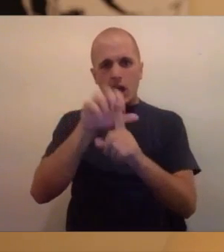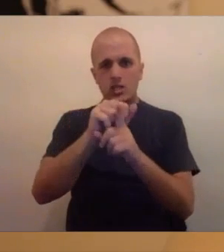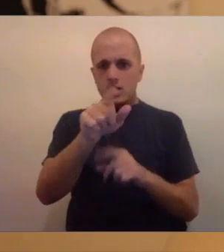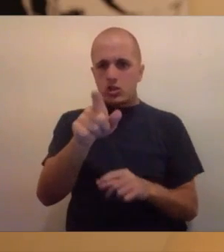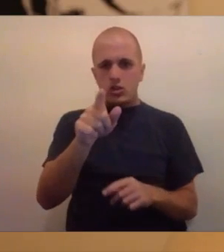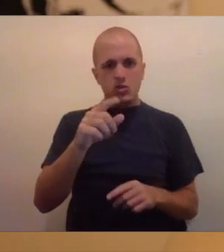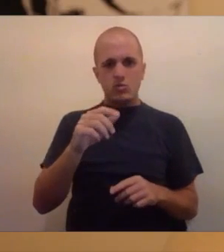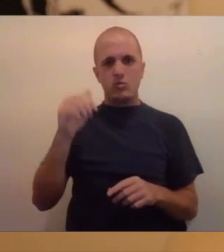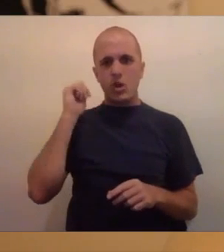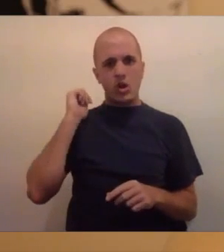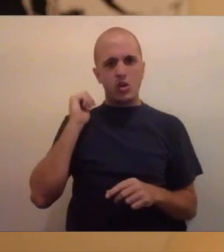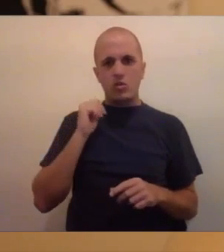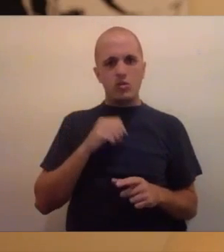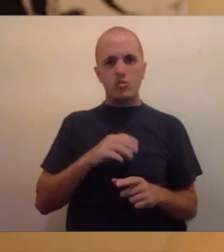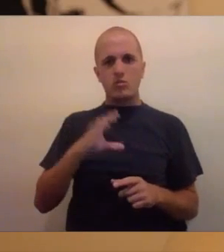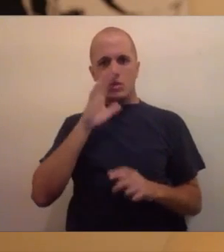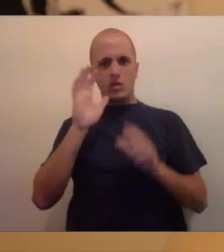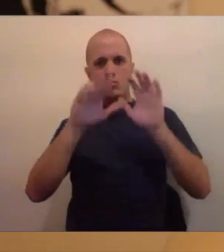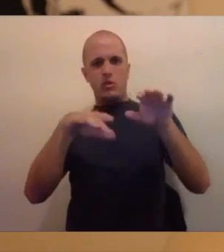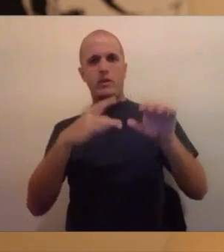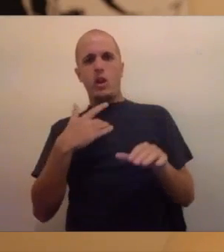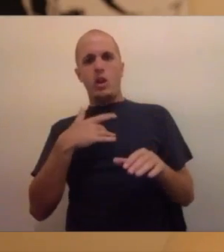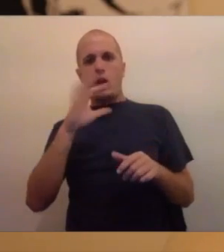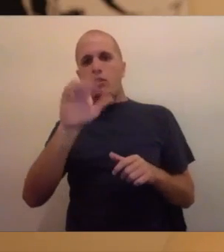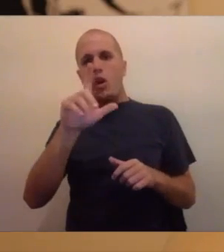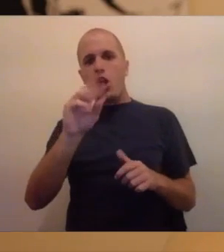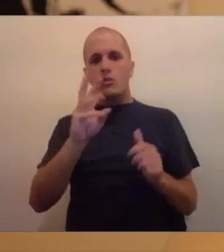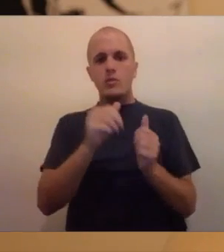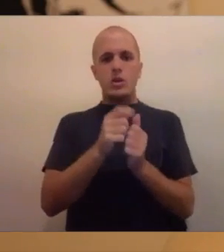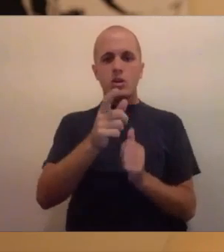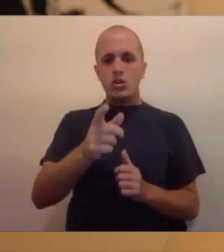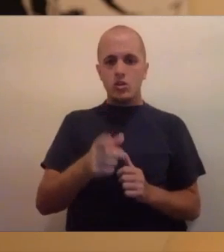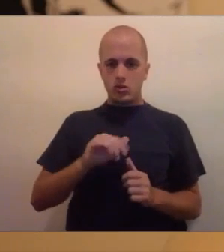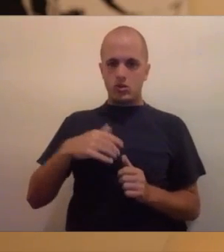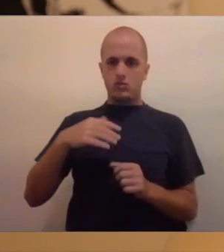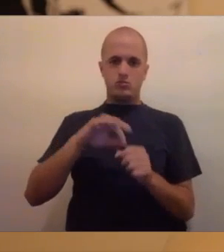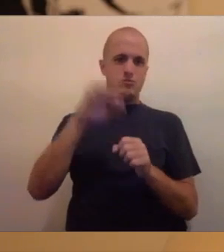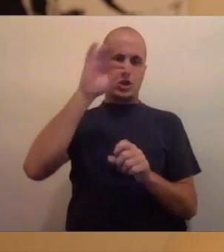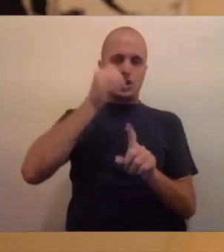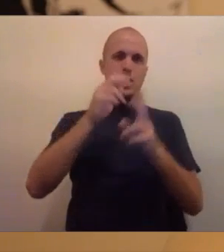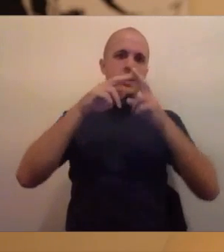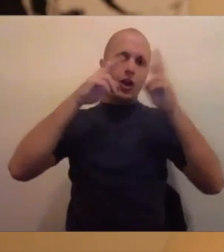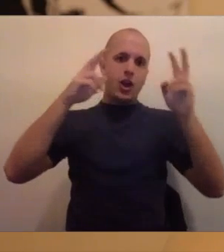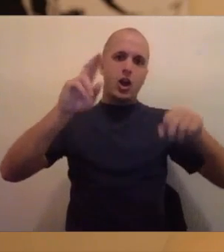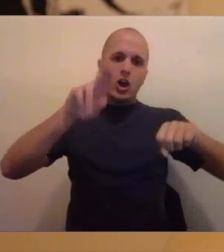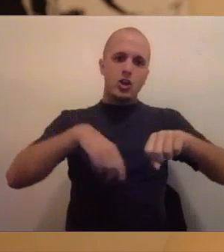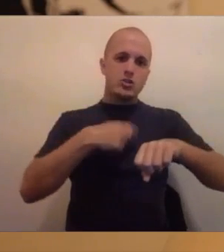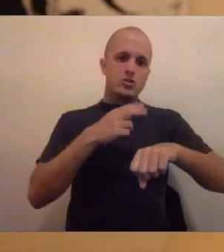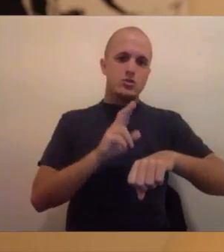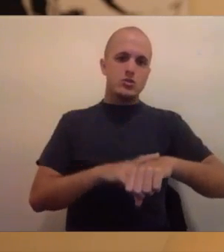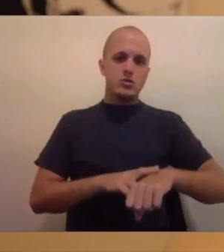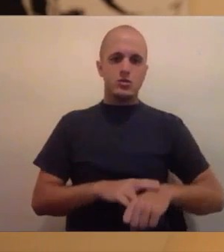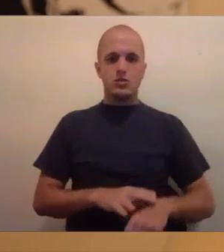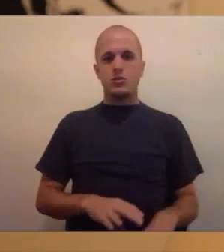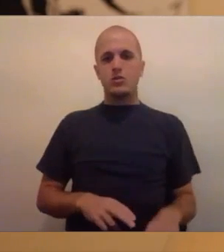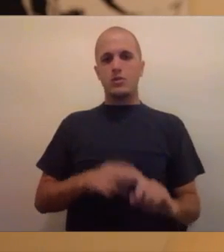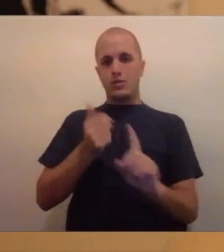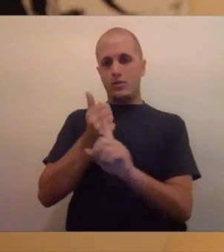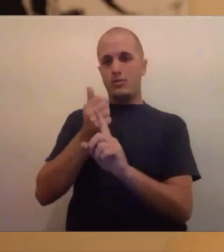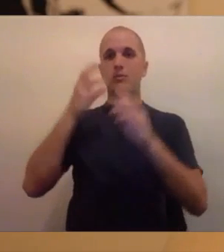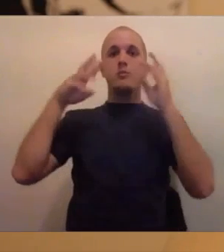the other wild animal even cannot attack you. Spirituality is so natural,